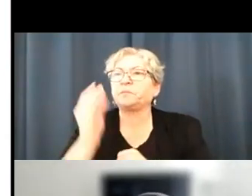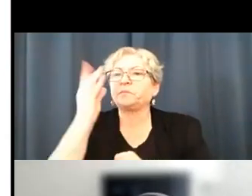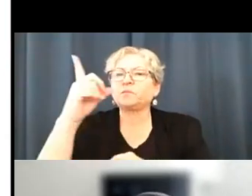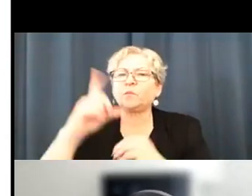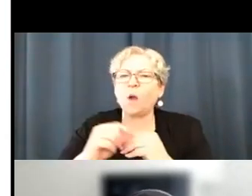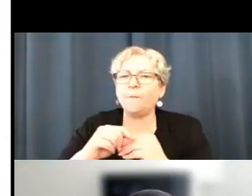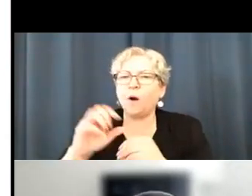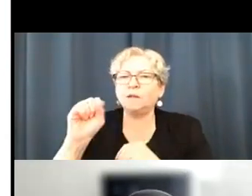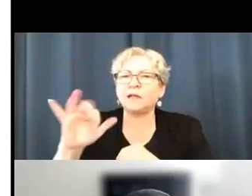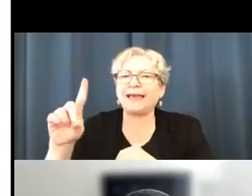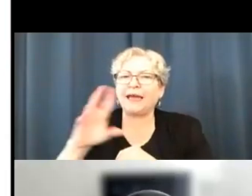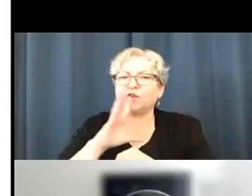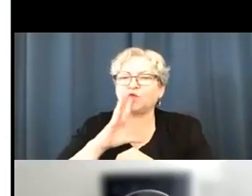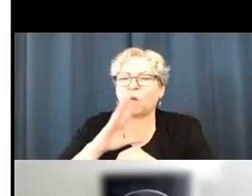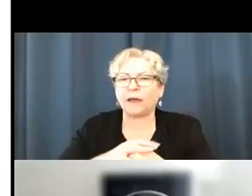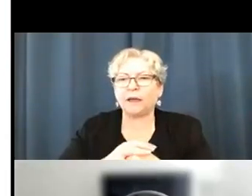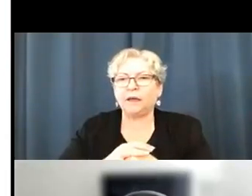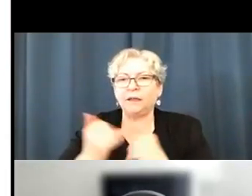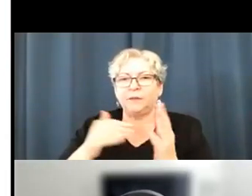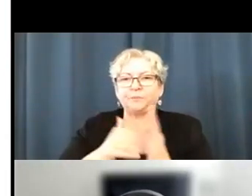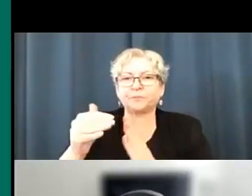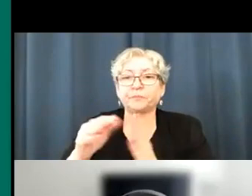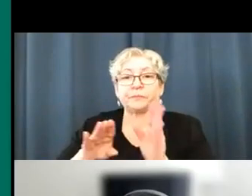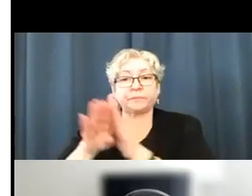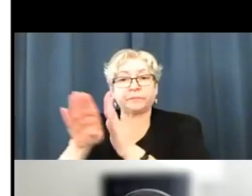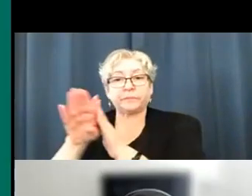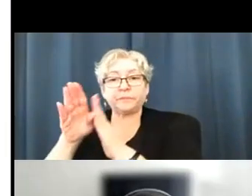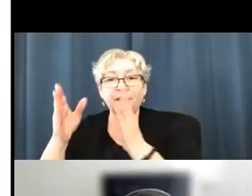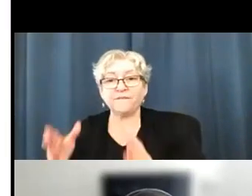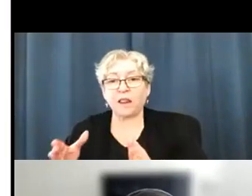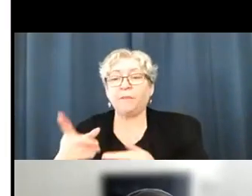I think nowadays a lot of developers, they use accessibility tag